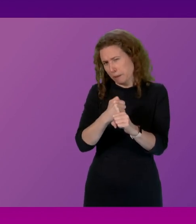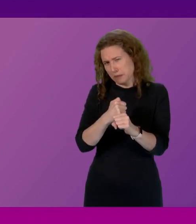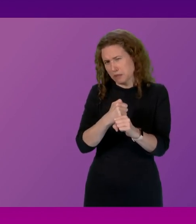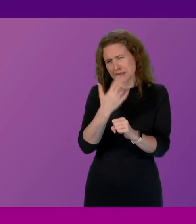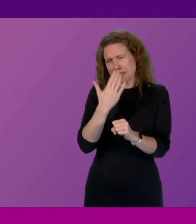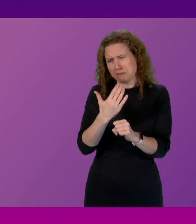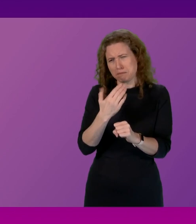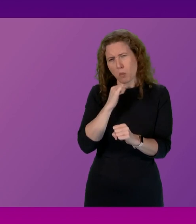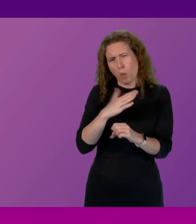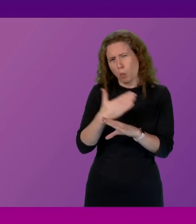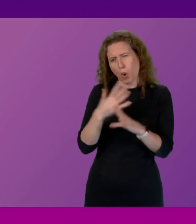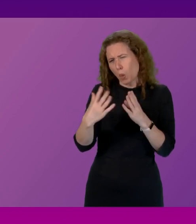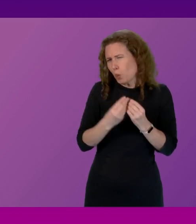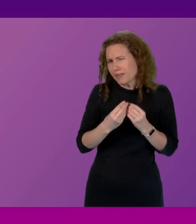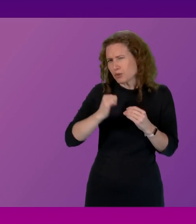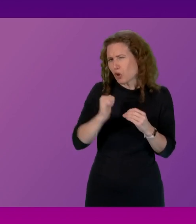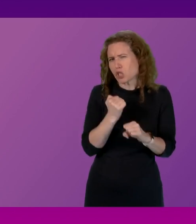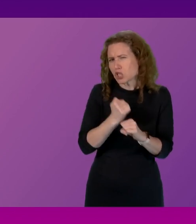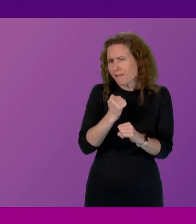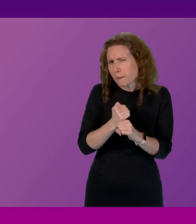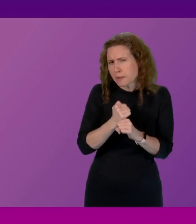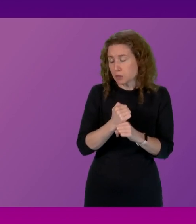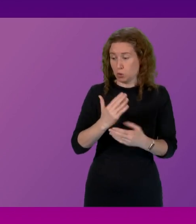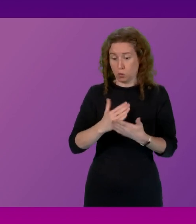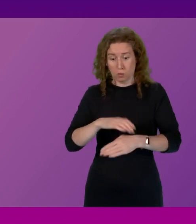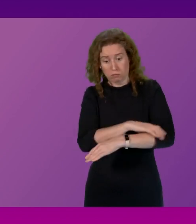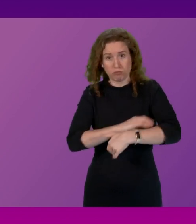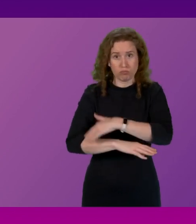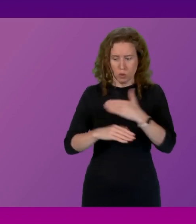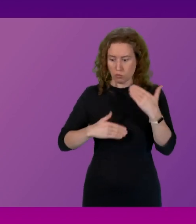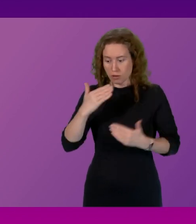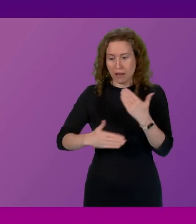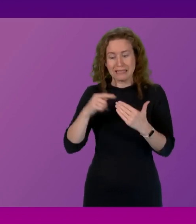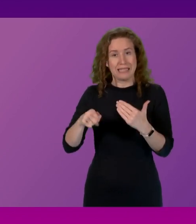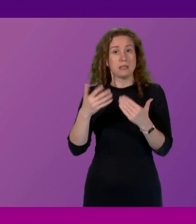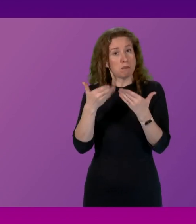to work with the Scottish Government to actively progress this public health measure.